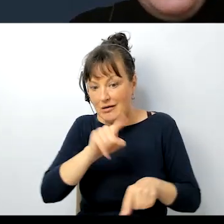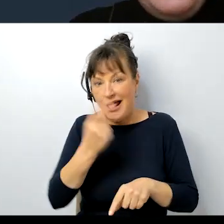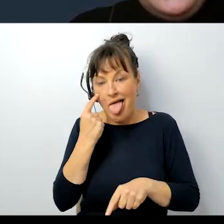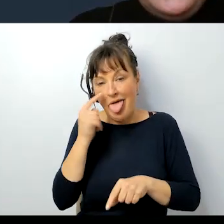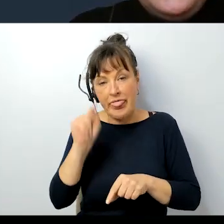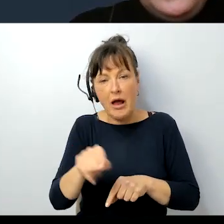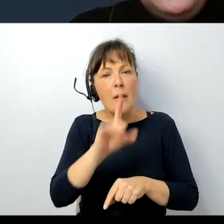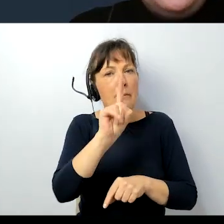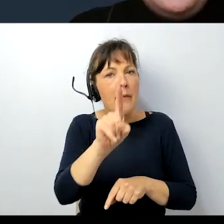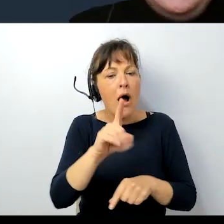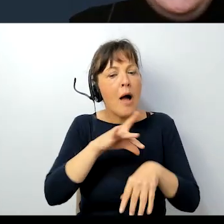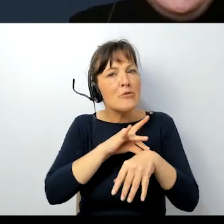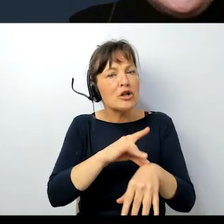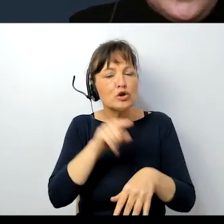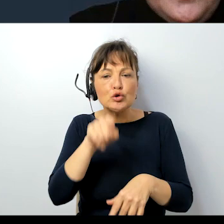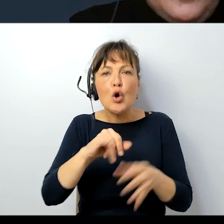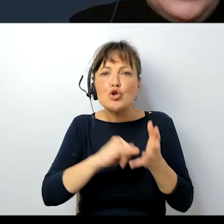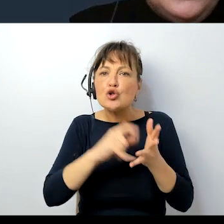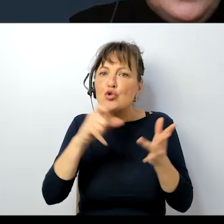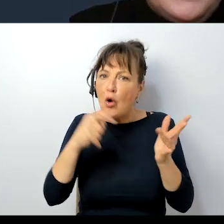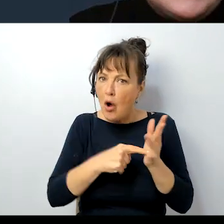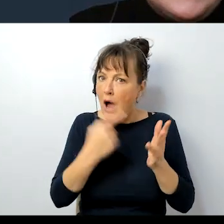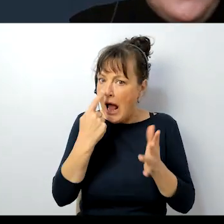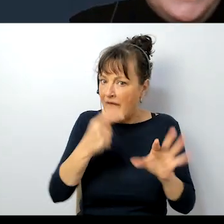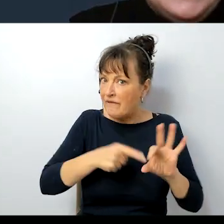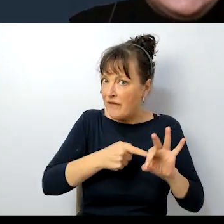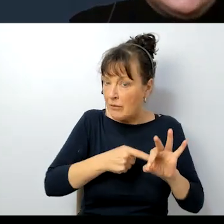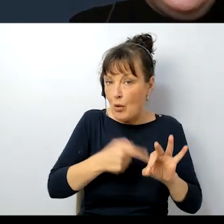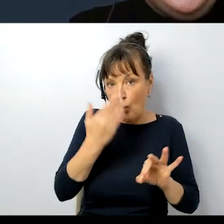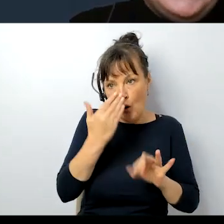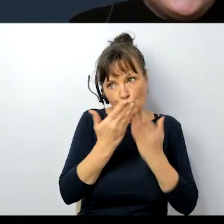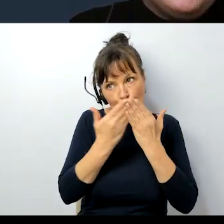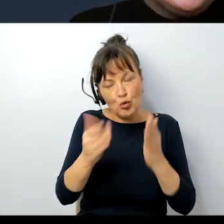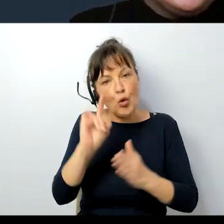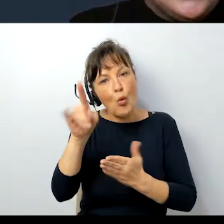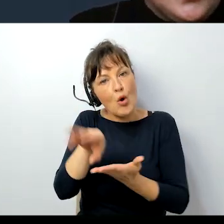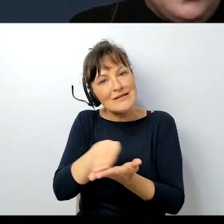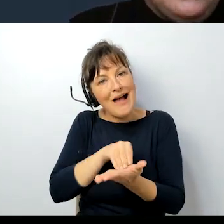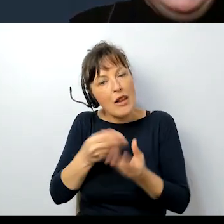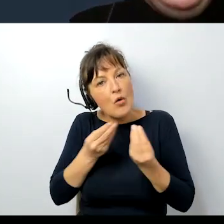in the pack following the call. It's worthwhile noting that some vacancies on apprenticeship.scot